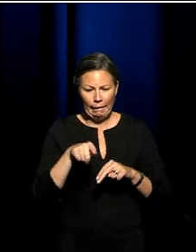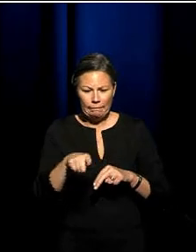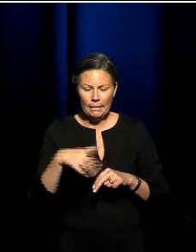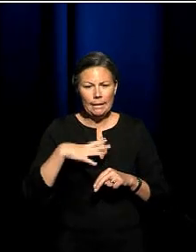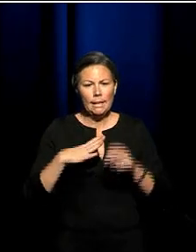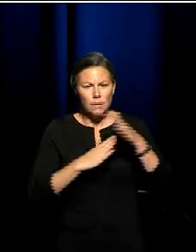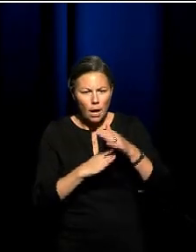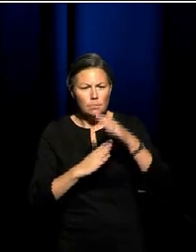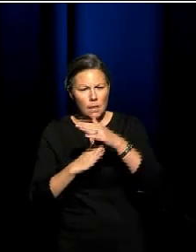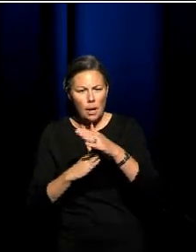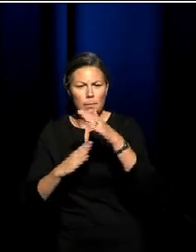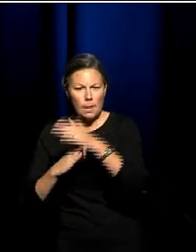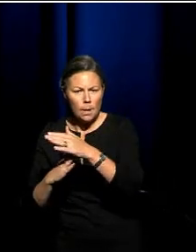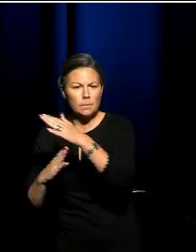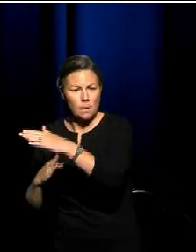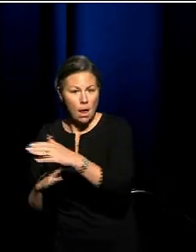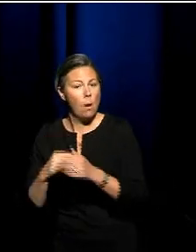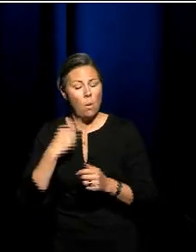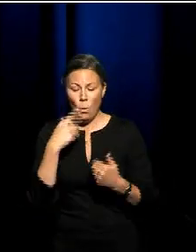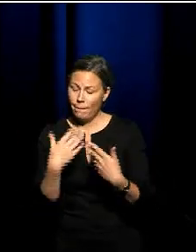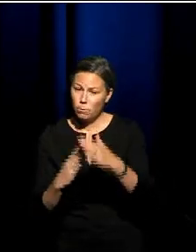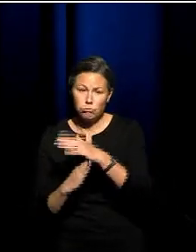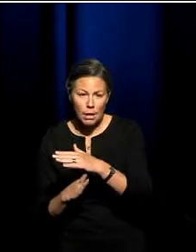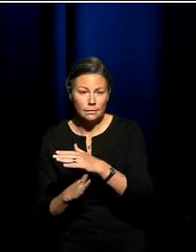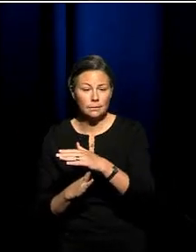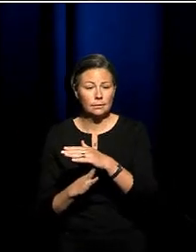convenient times of the day. We will also work with witnesses and other